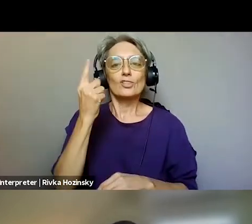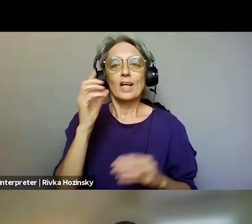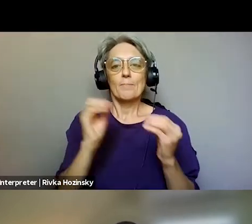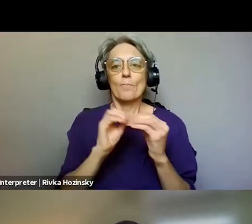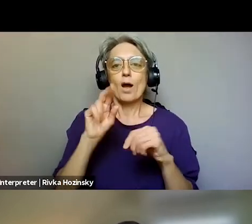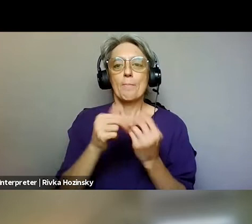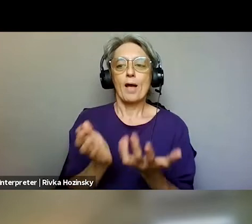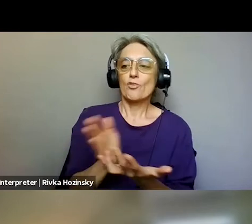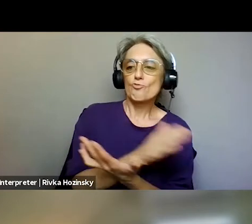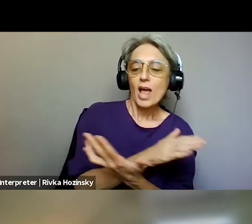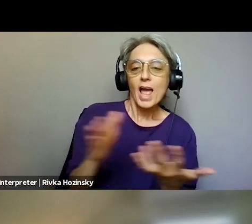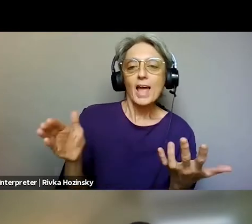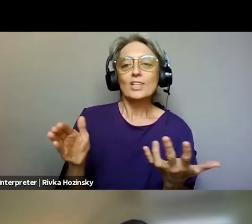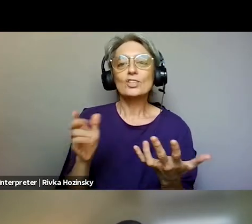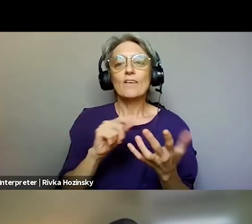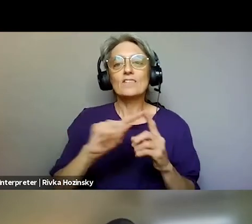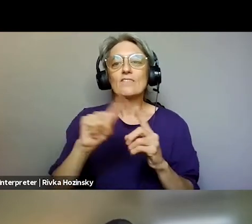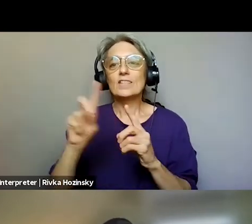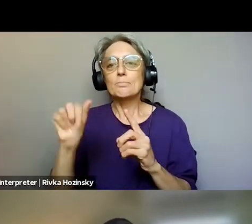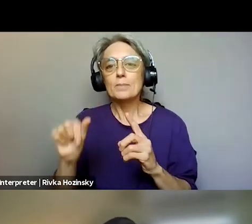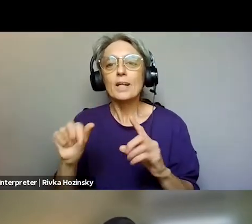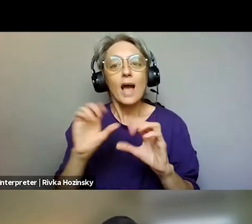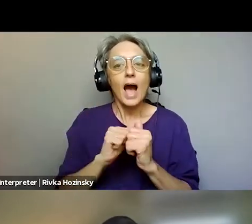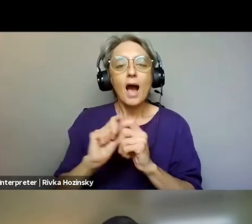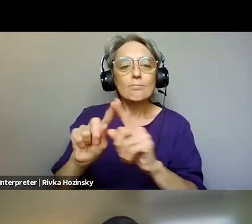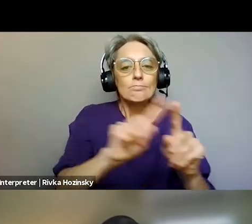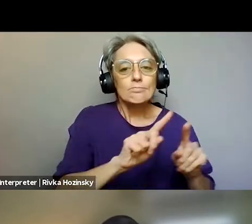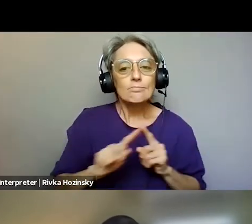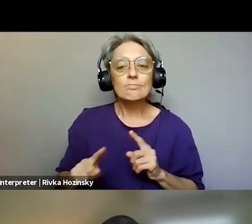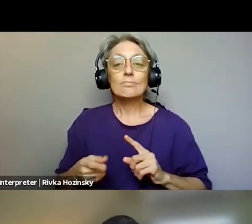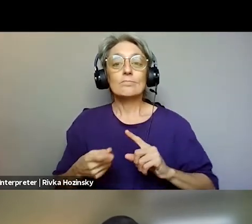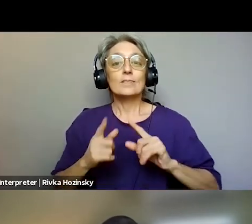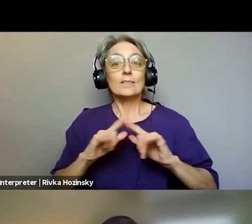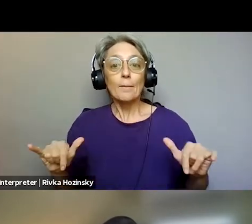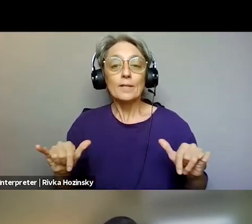complexity of disability while being mindful of the overlapping identities and I thought that was